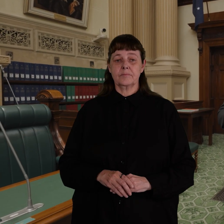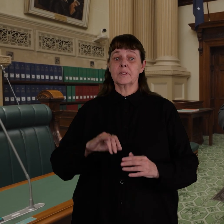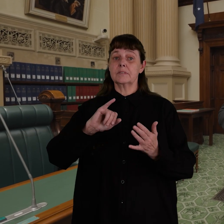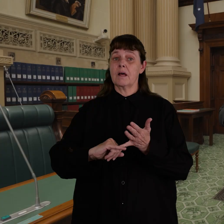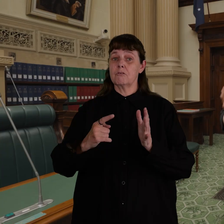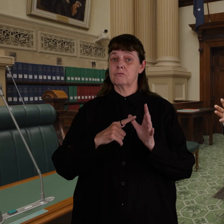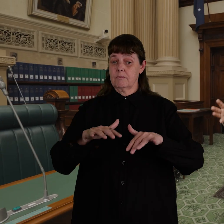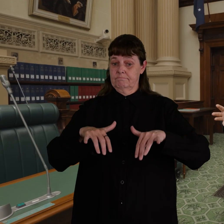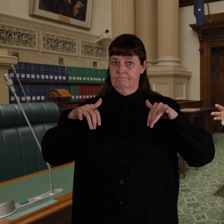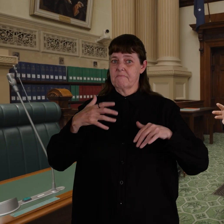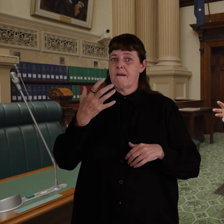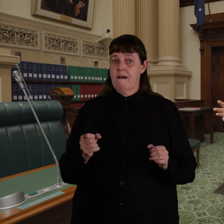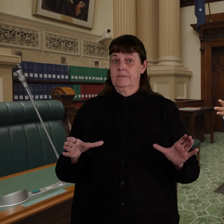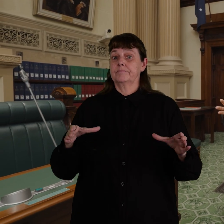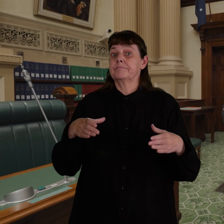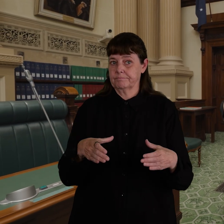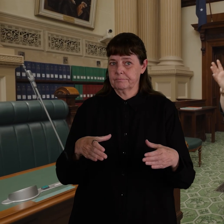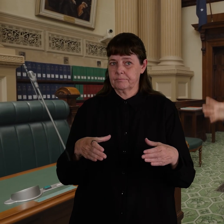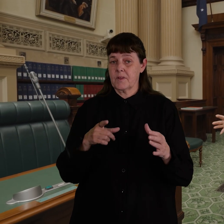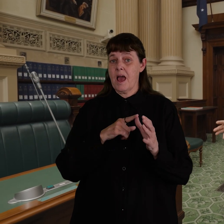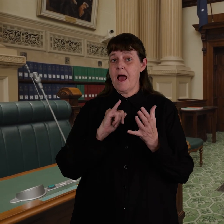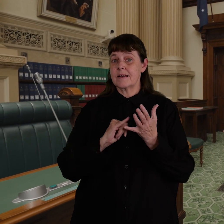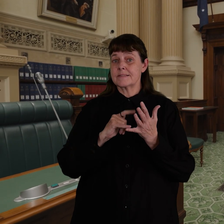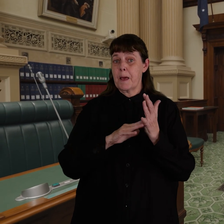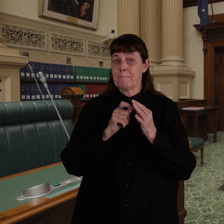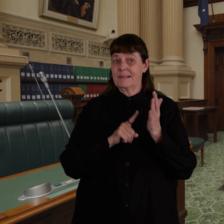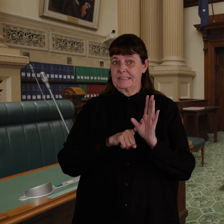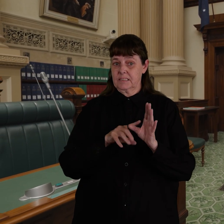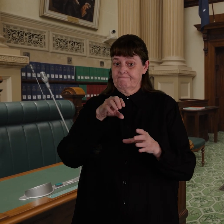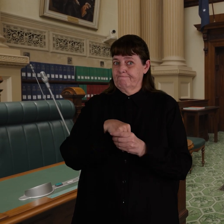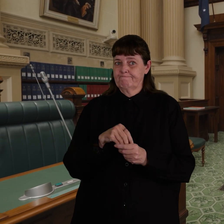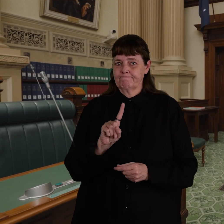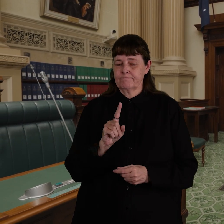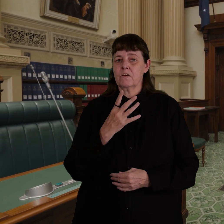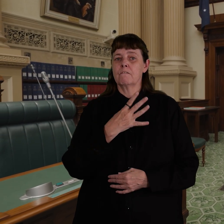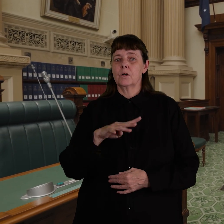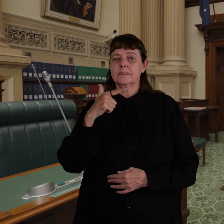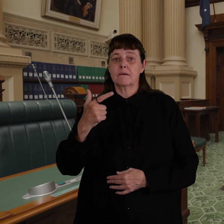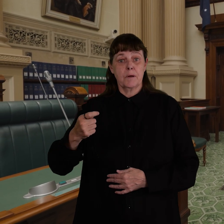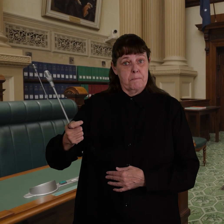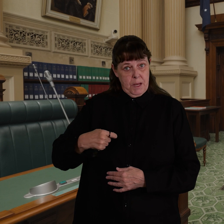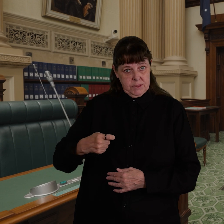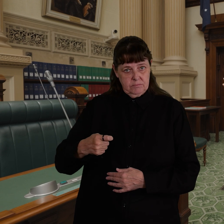The Parliament of South Australia has the House of Assembly with 47 members. There are